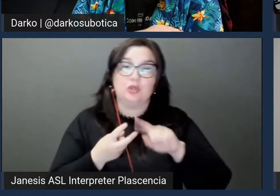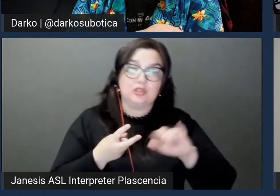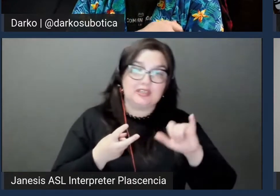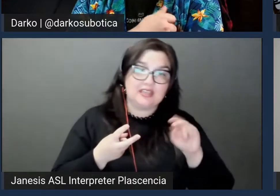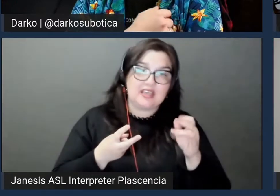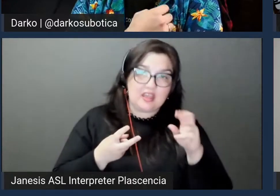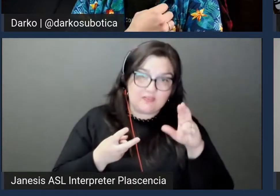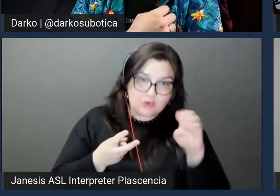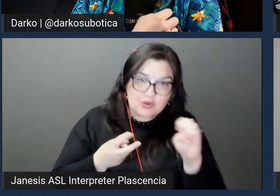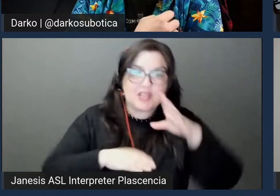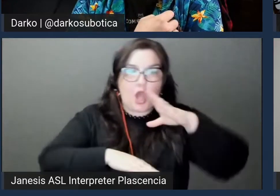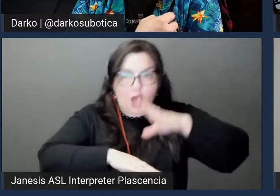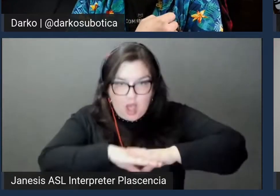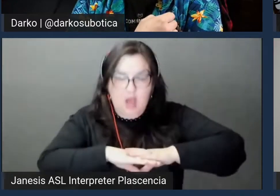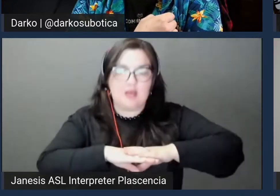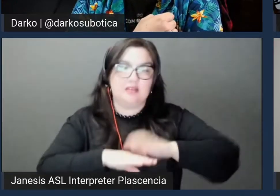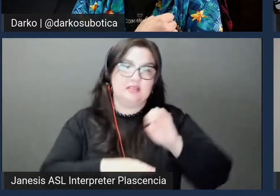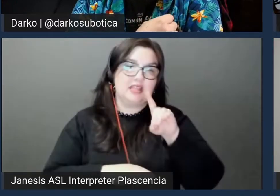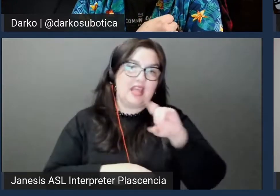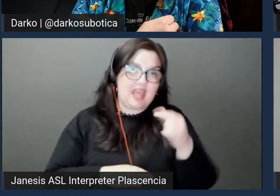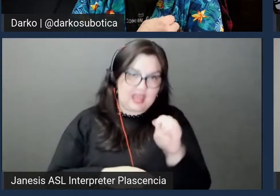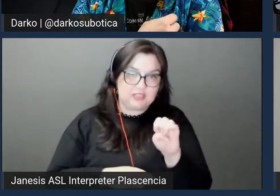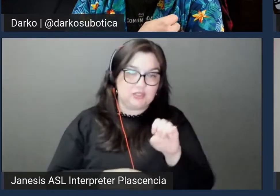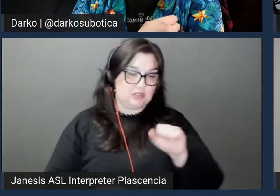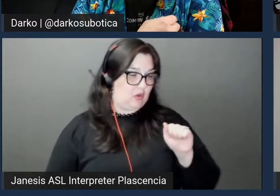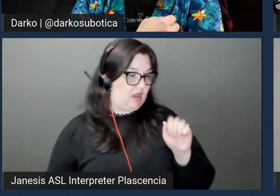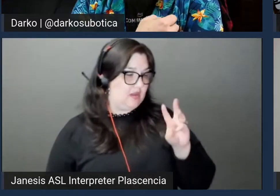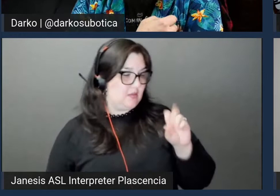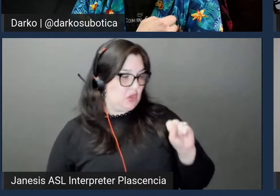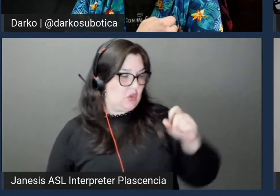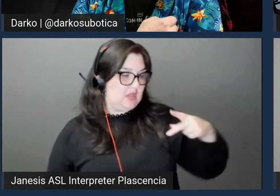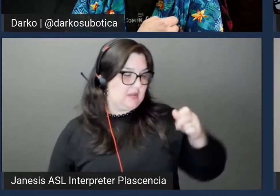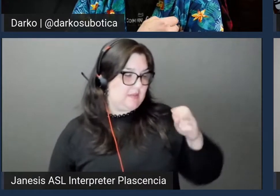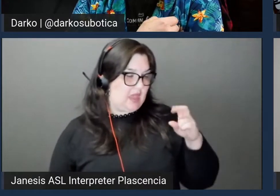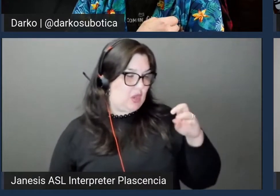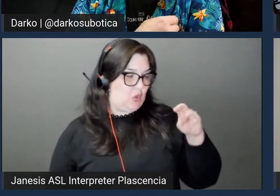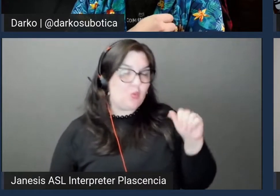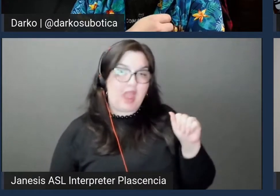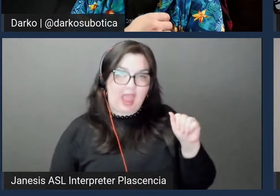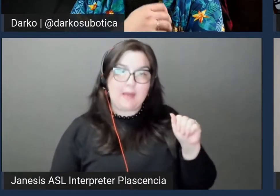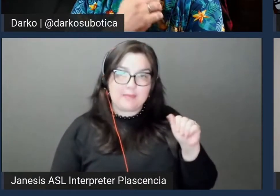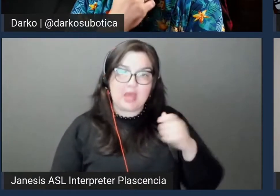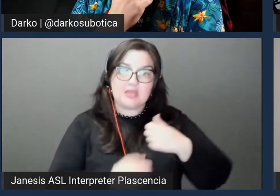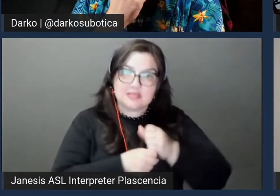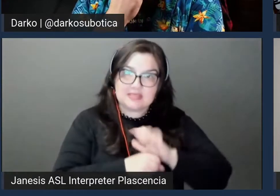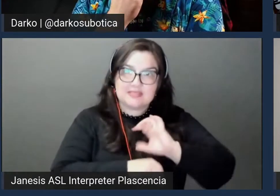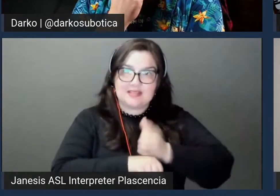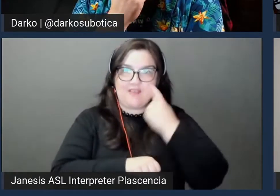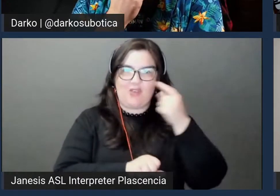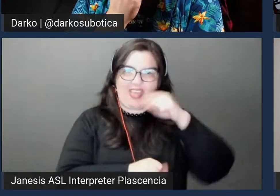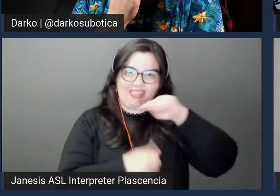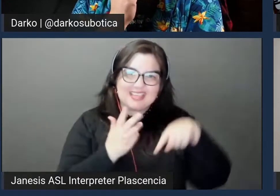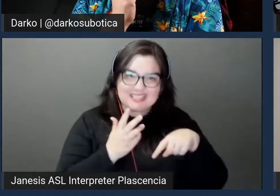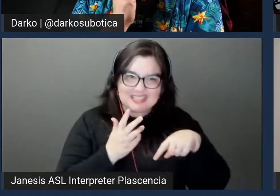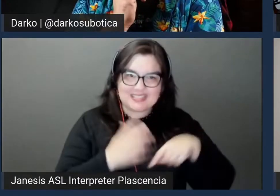And so AWS Panorama is targeted for those use cases. So one of the common machine learning use cases